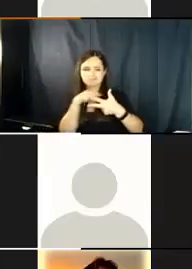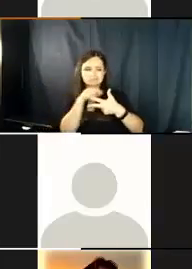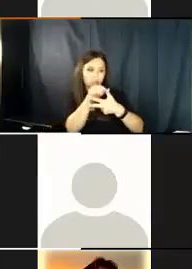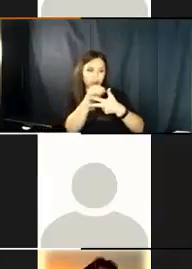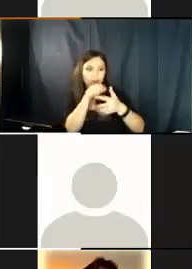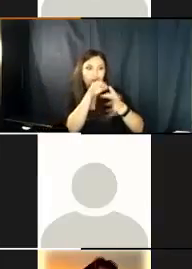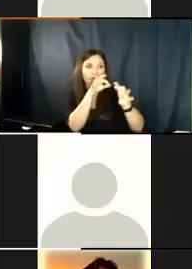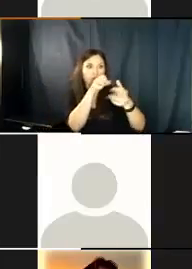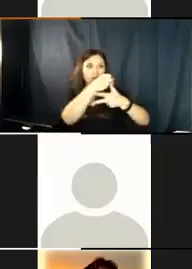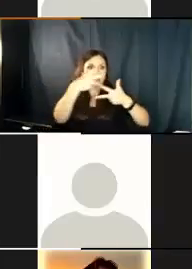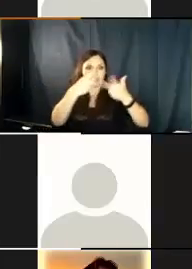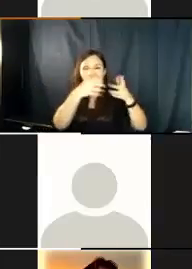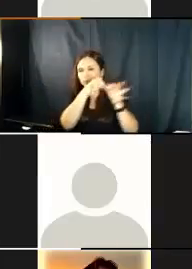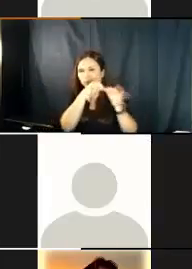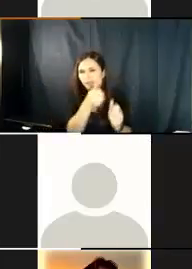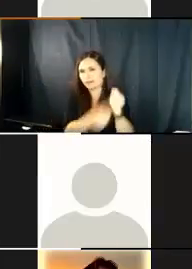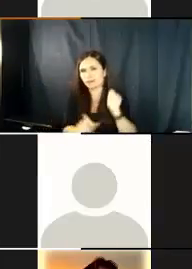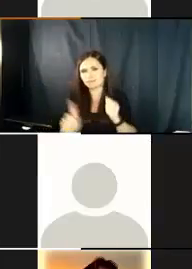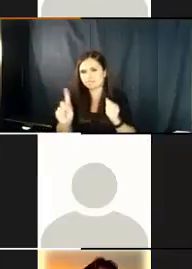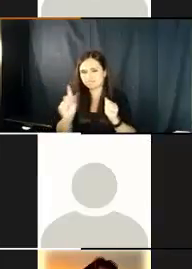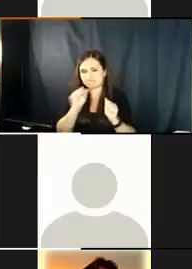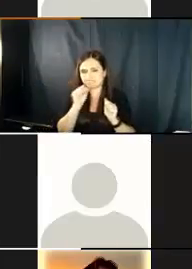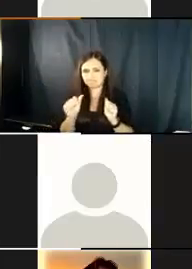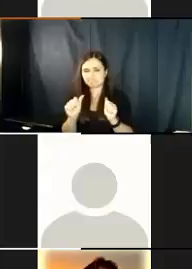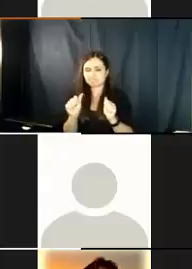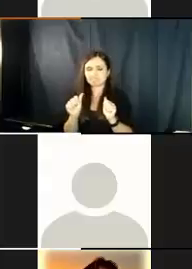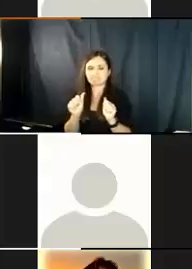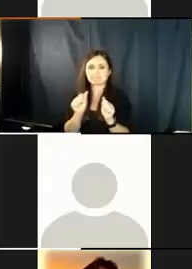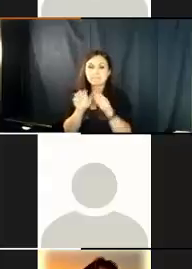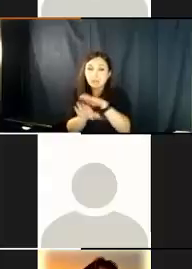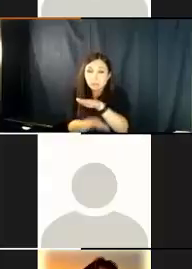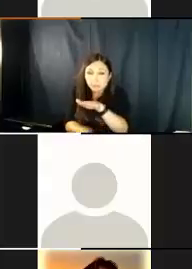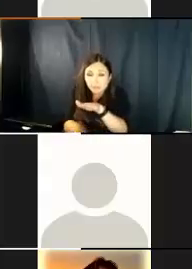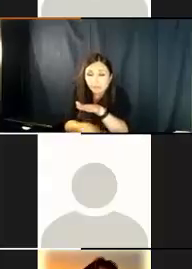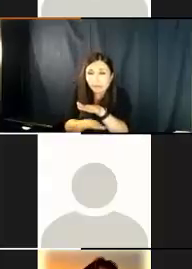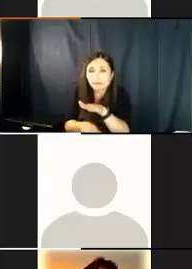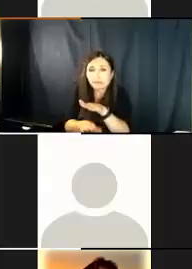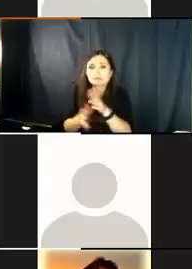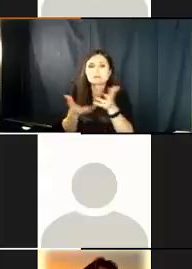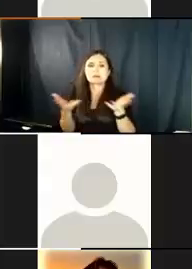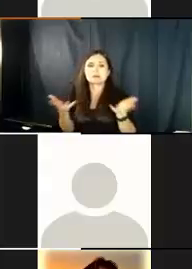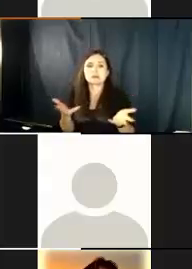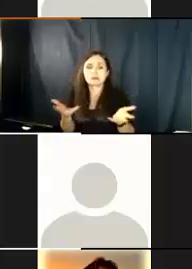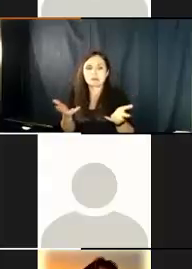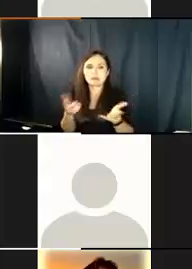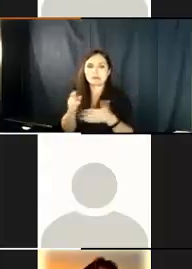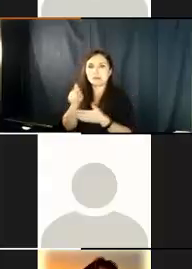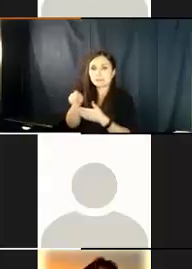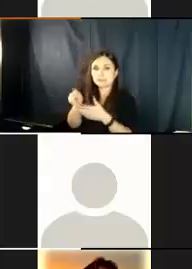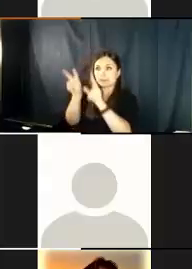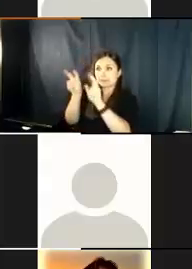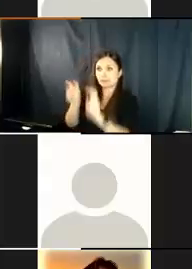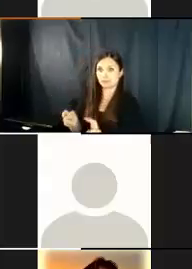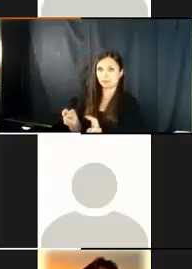models but the basic pieces are they have a needs assessment at the starting point or